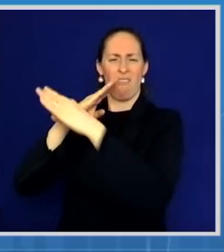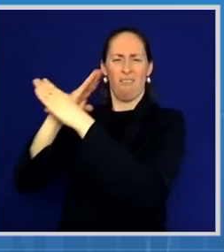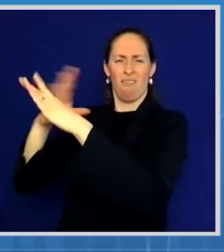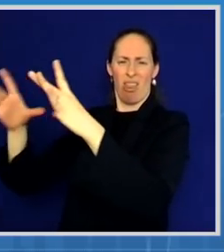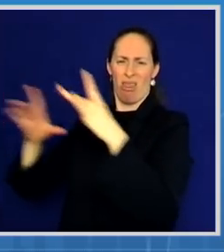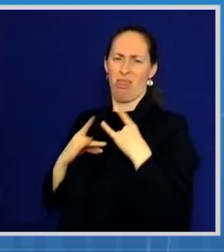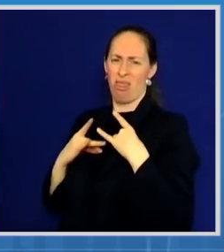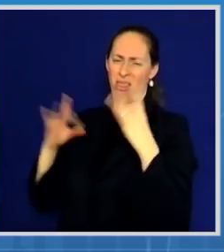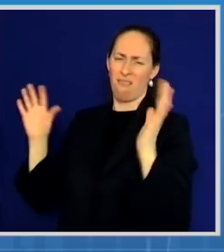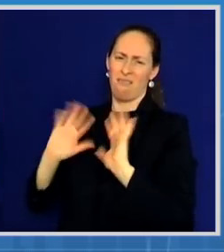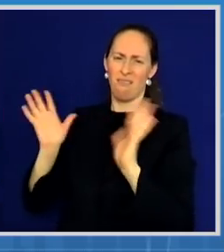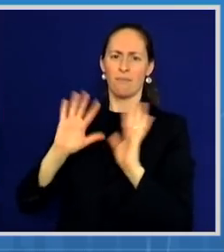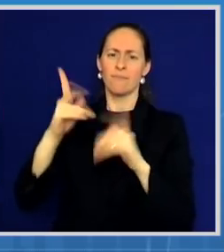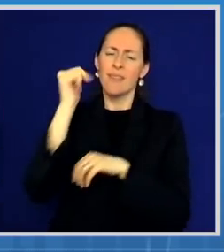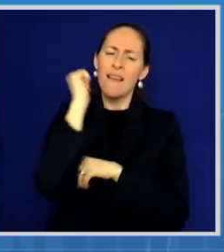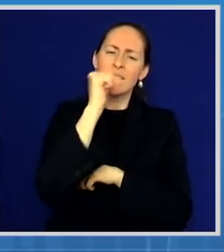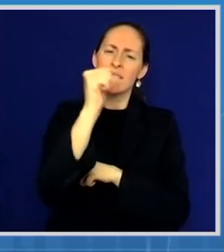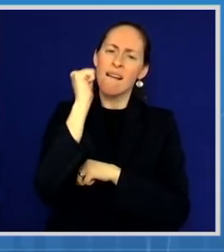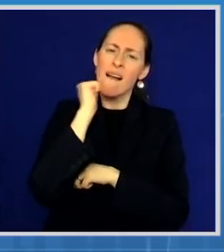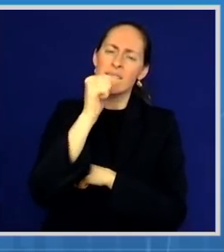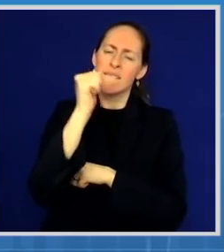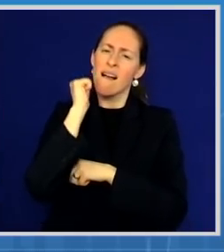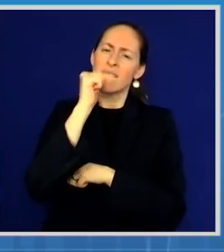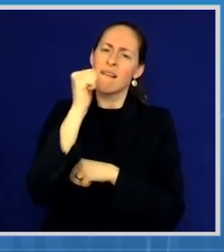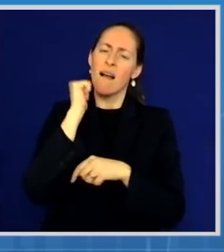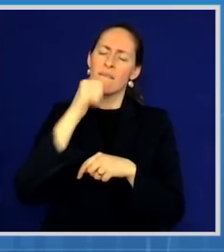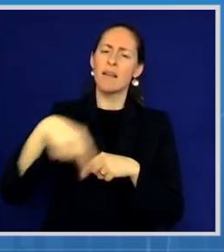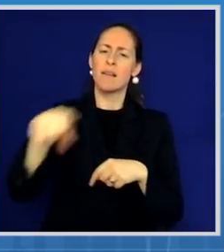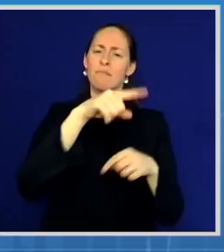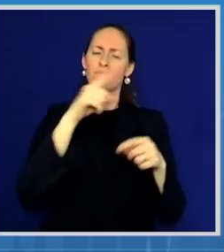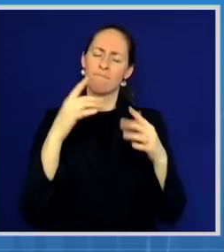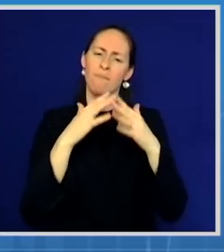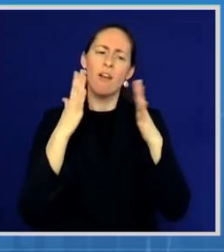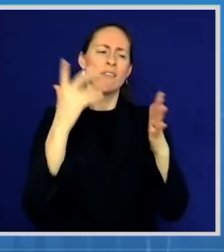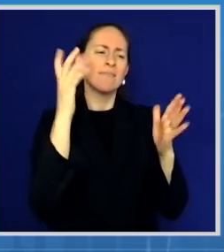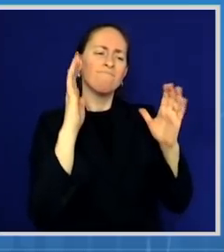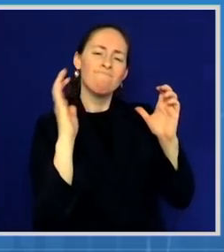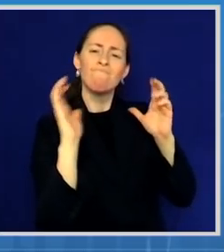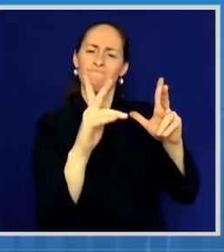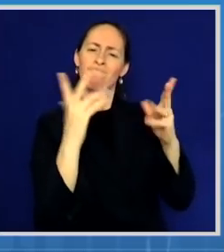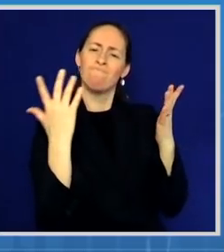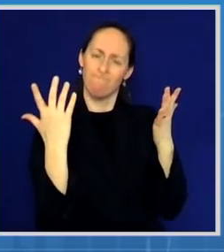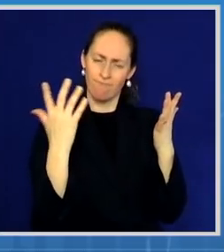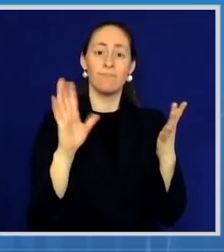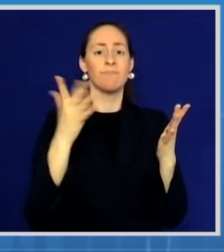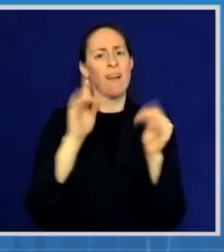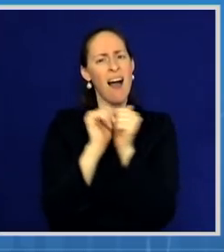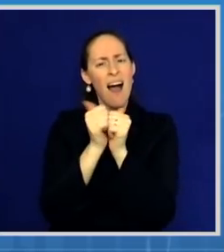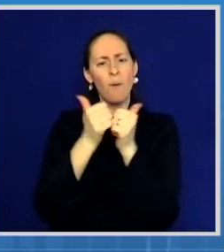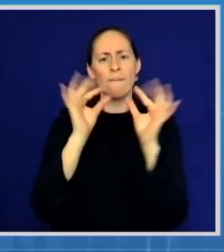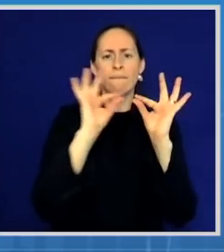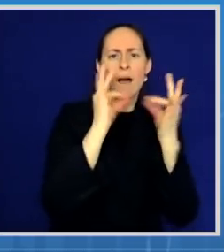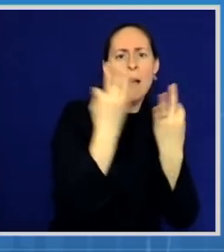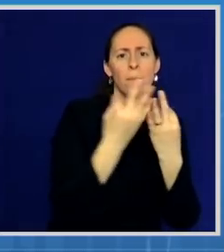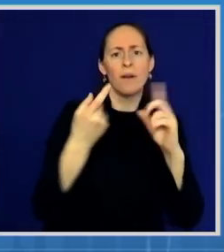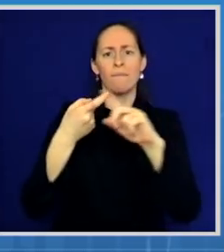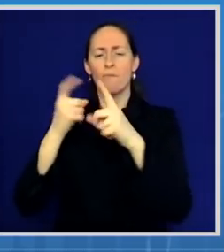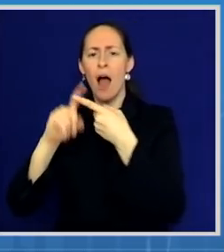and businesses have risen to the challenge. And what that means is family members and friends helping each other make a plan to get vaccinated.